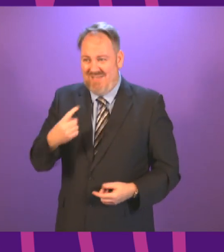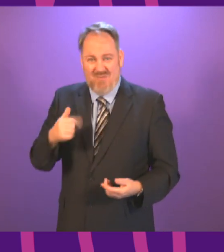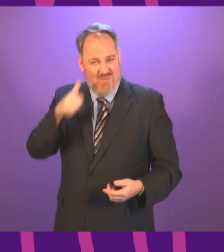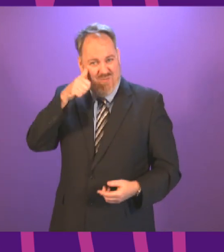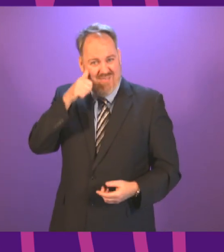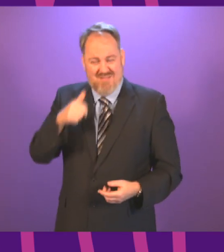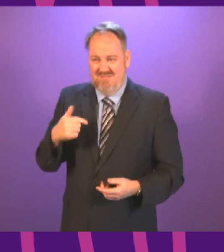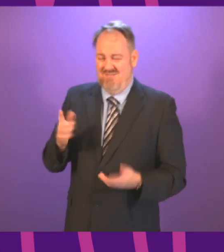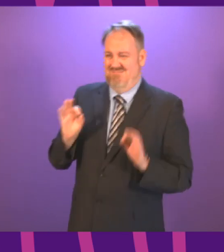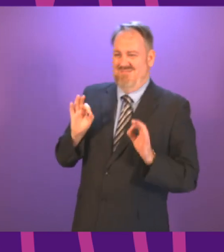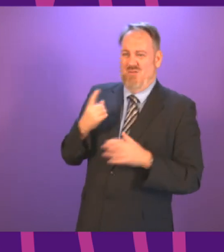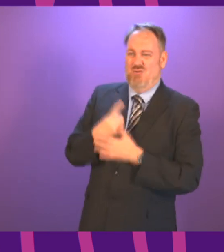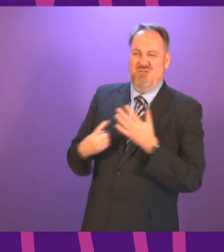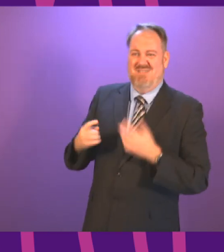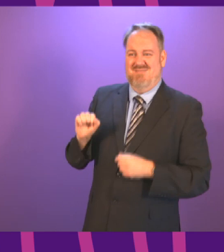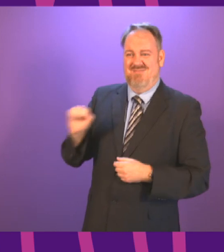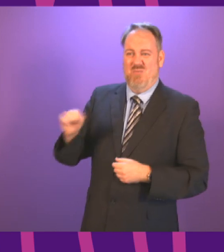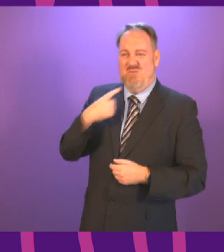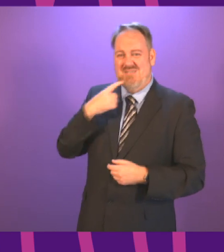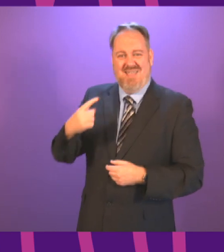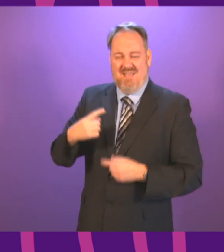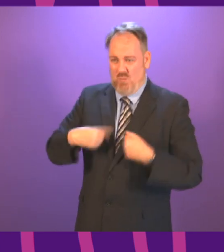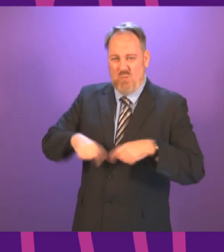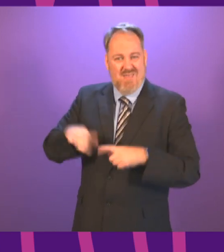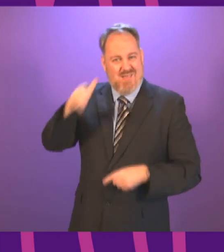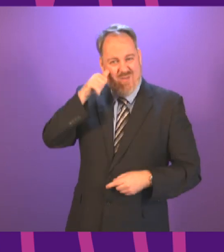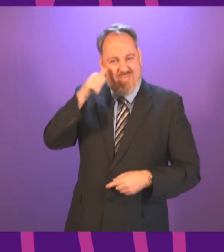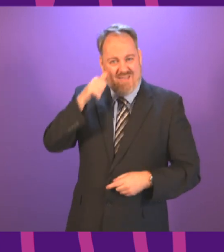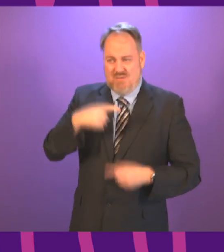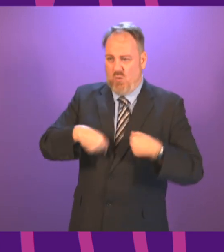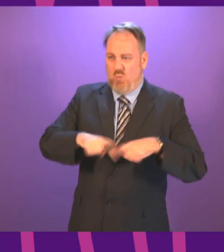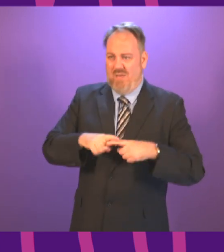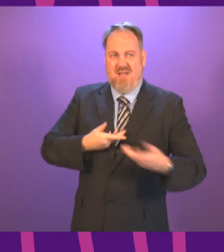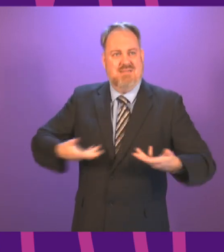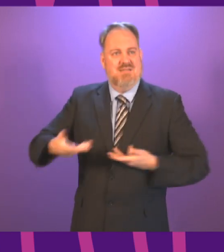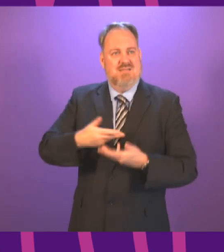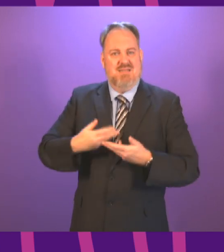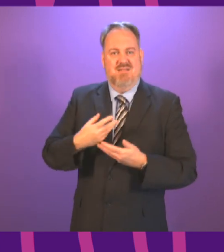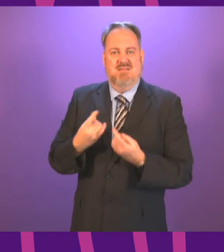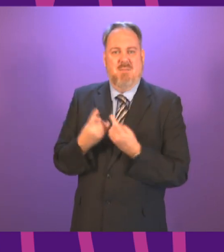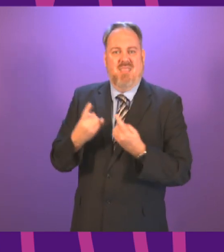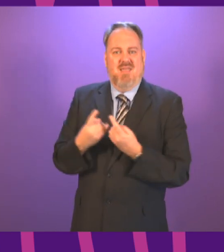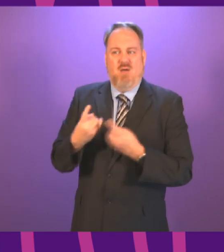how we can get on top of this virus. It is not the exclusive preserve of front-bench ministers.